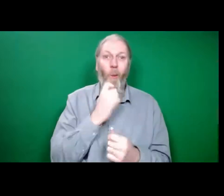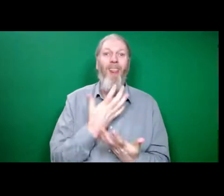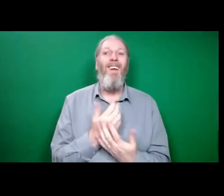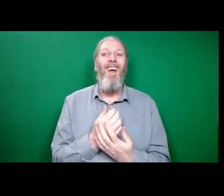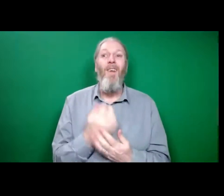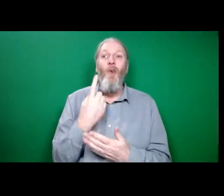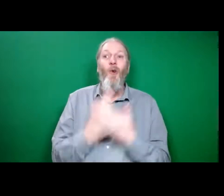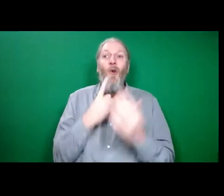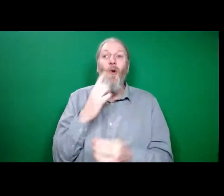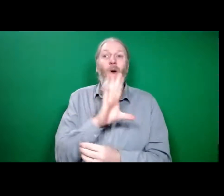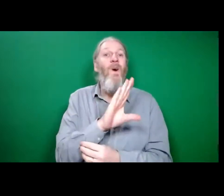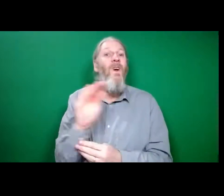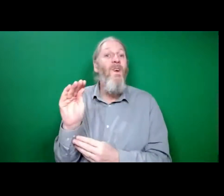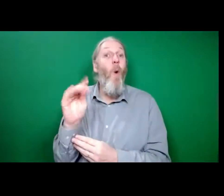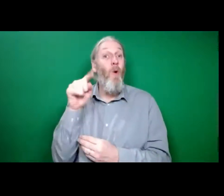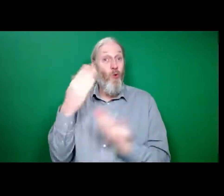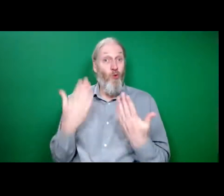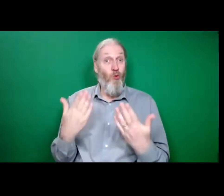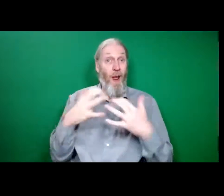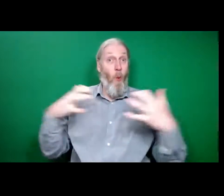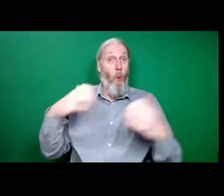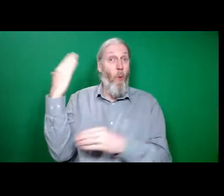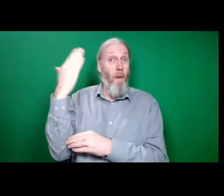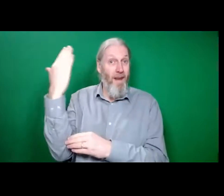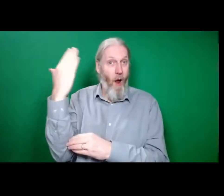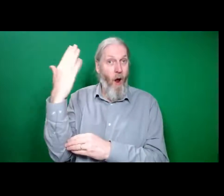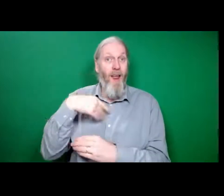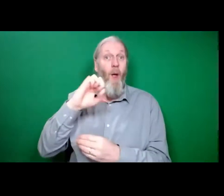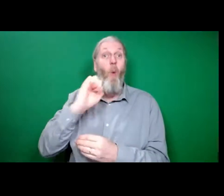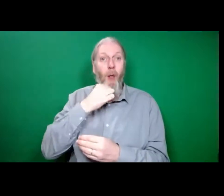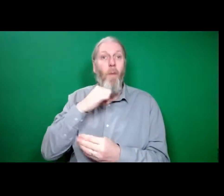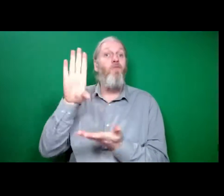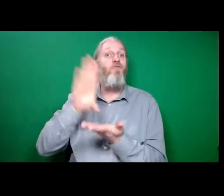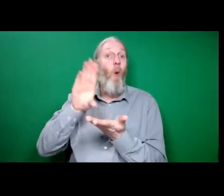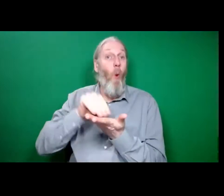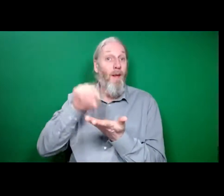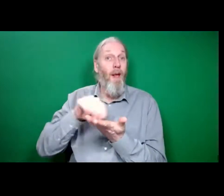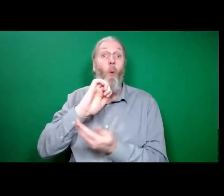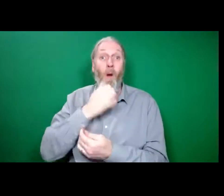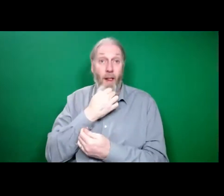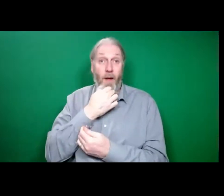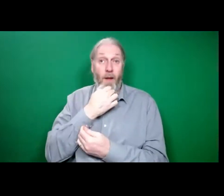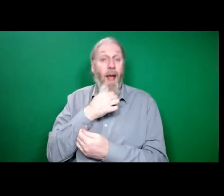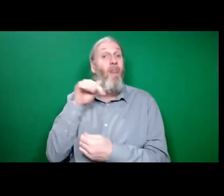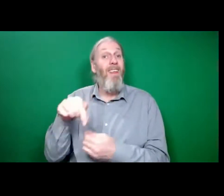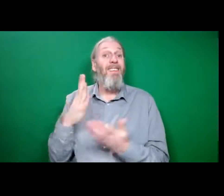also delighted to have representatives from DCMS and the BBC online. I'm going to hand back to Sarah.